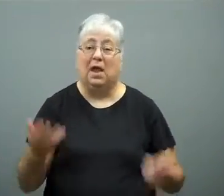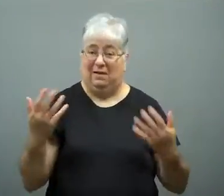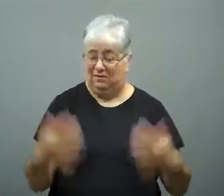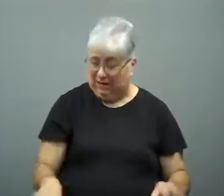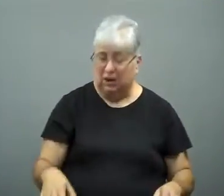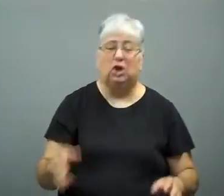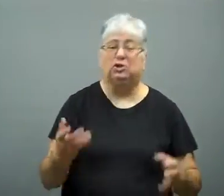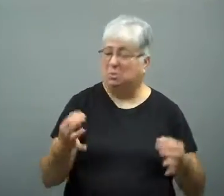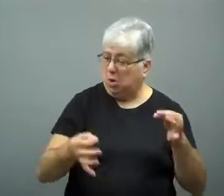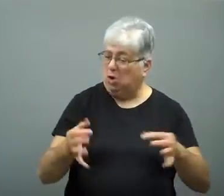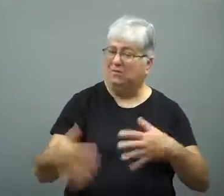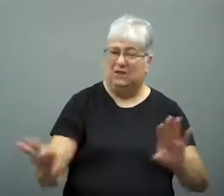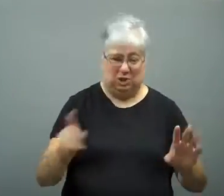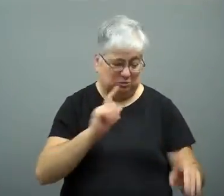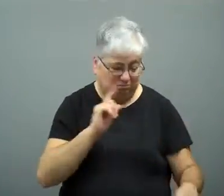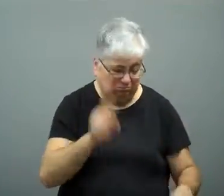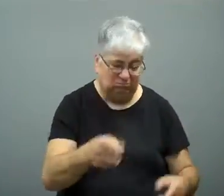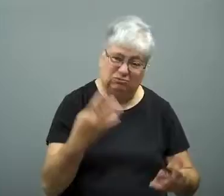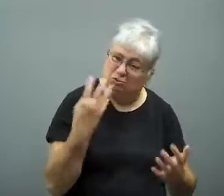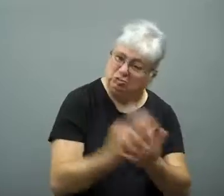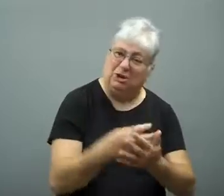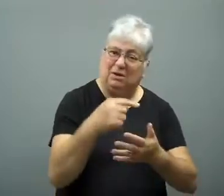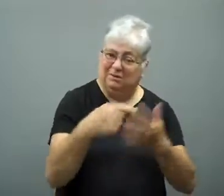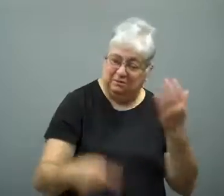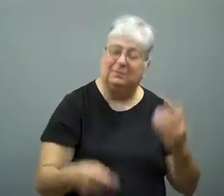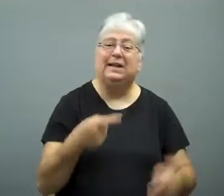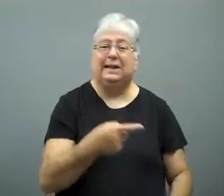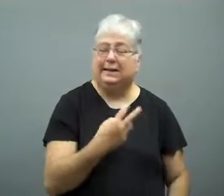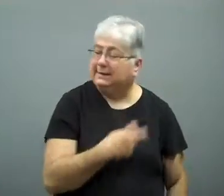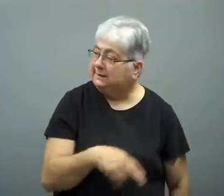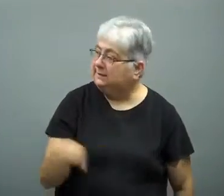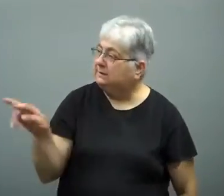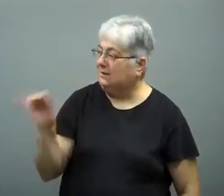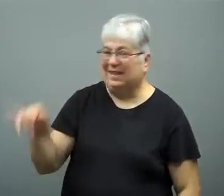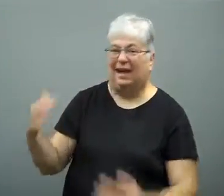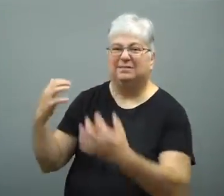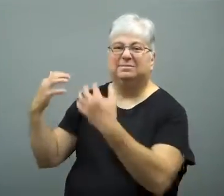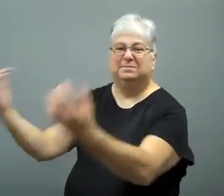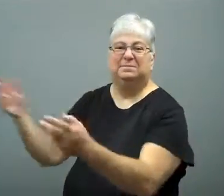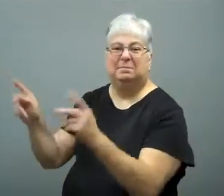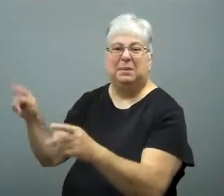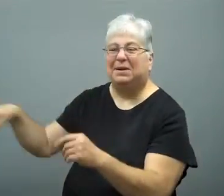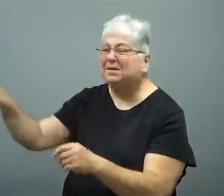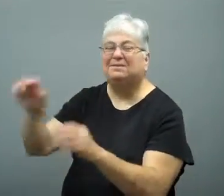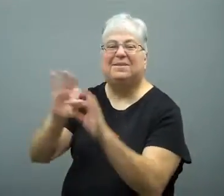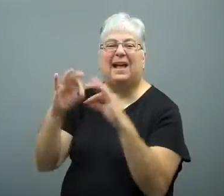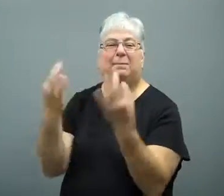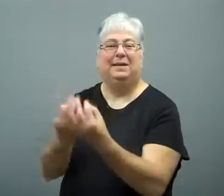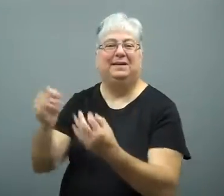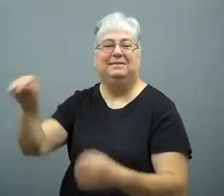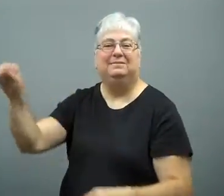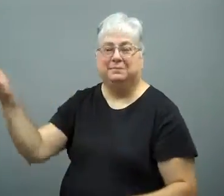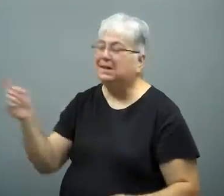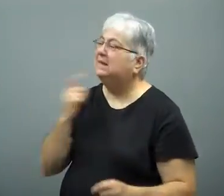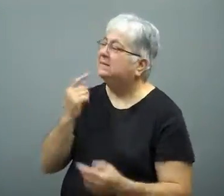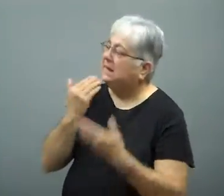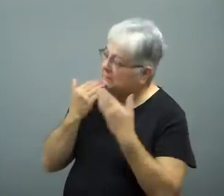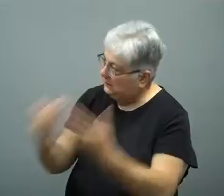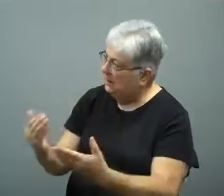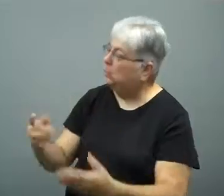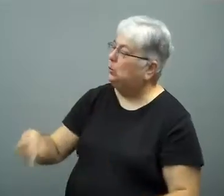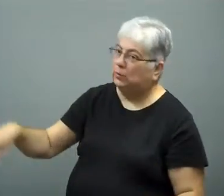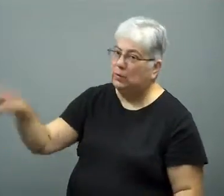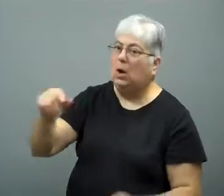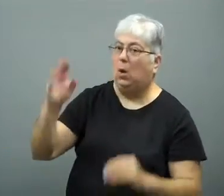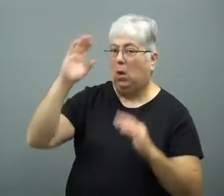After the sentencing, he looked at the families of the victims.